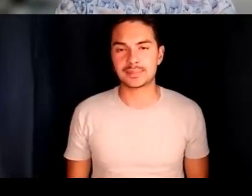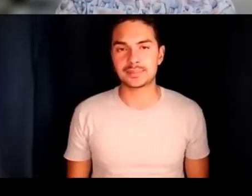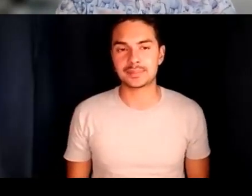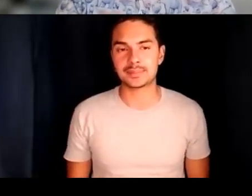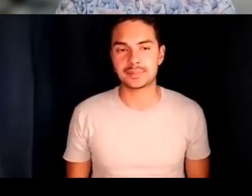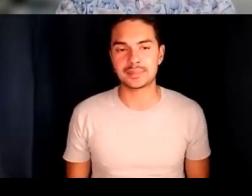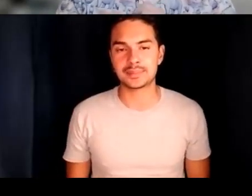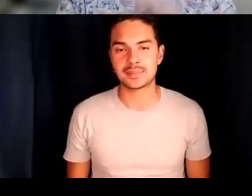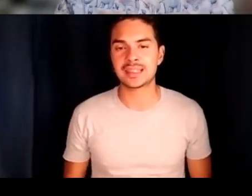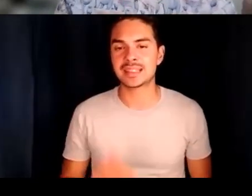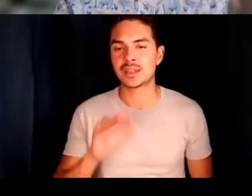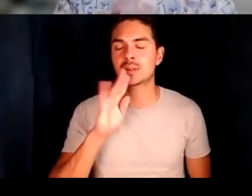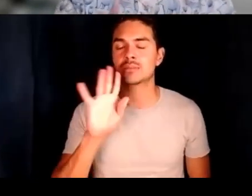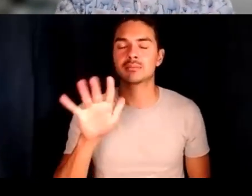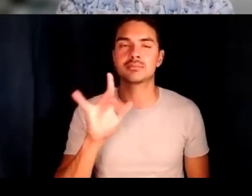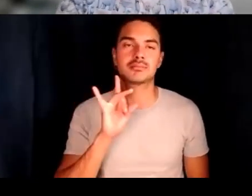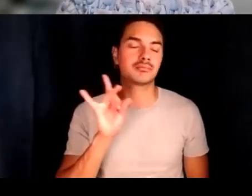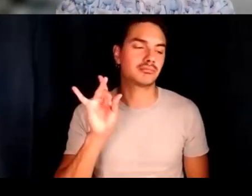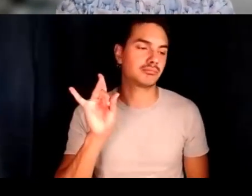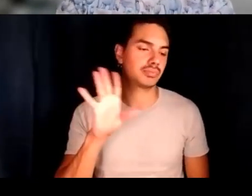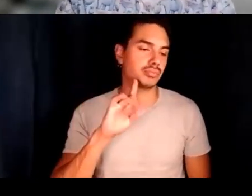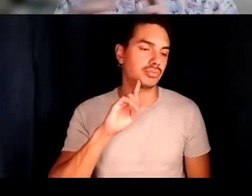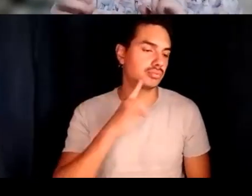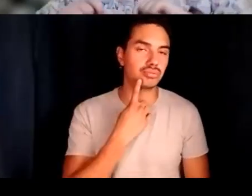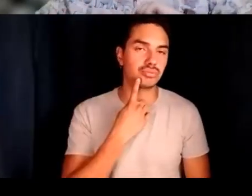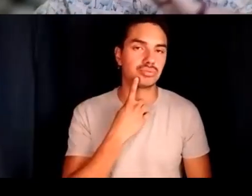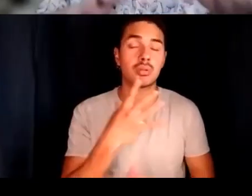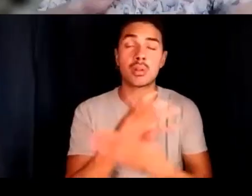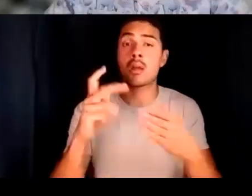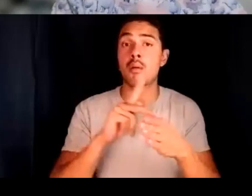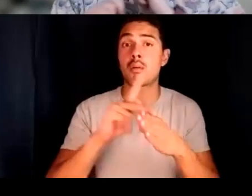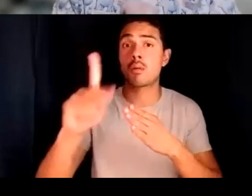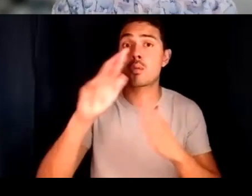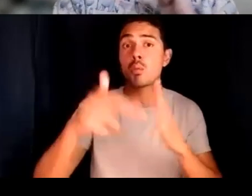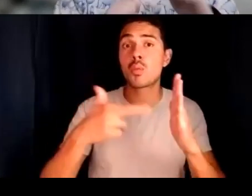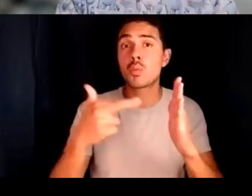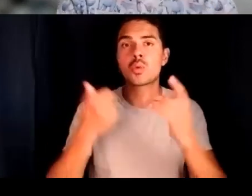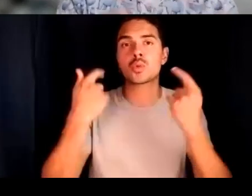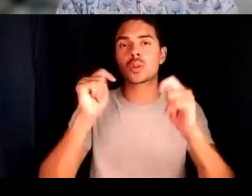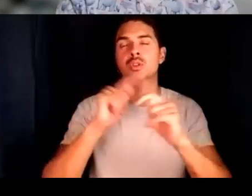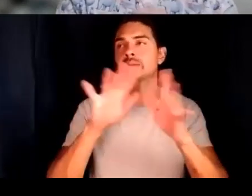Sometimes a lot of us in professional roles may try to jump to solutions really quickly.